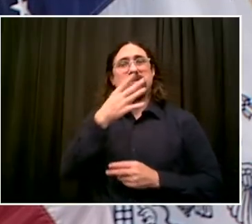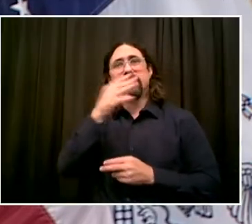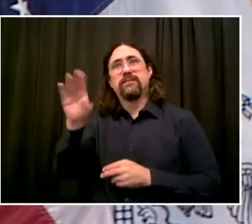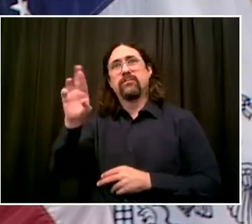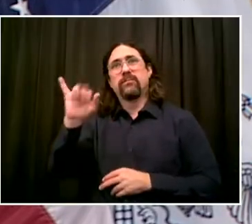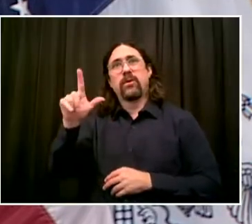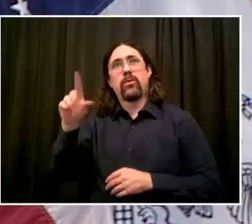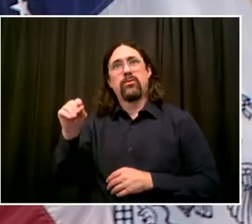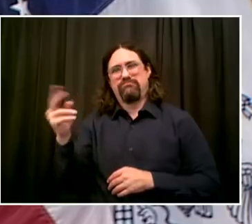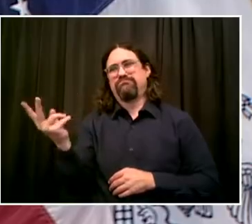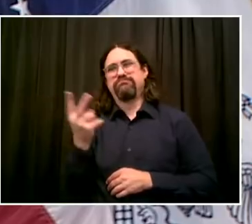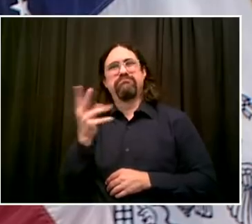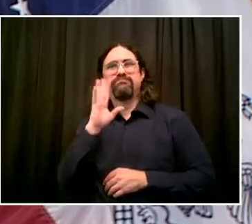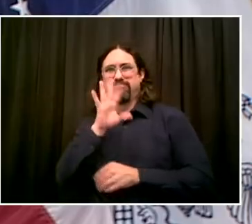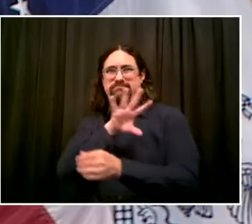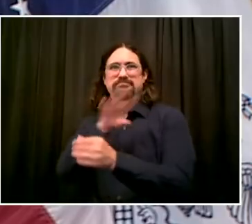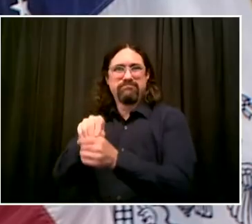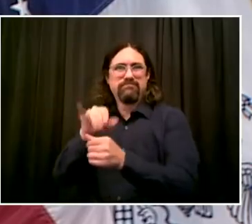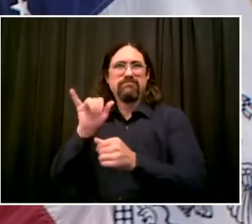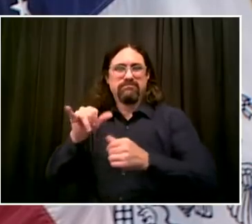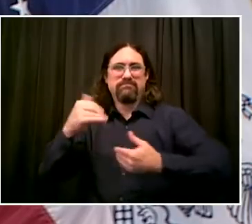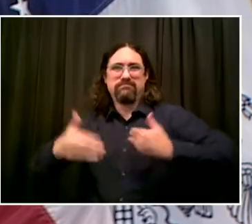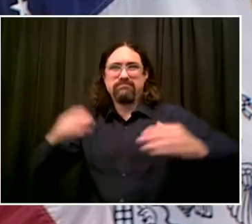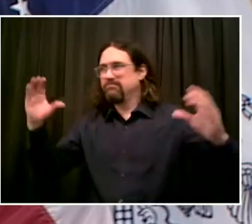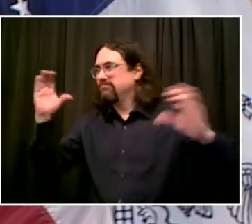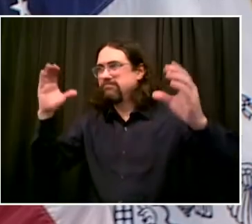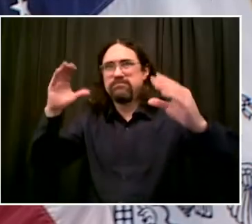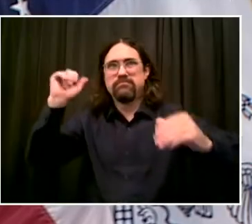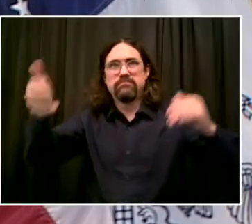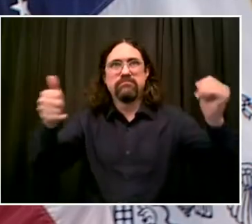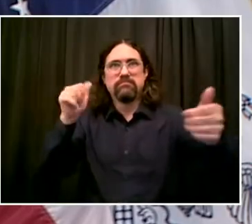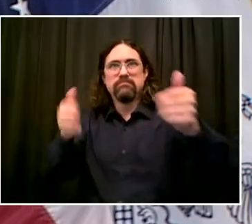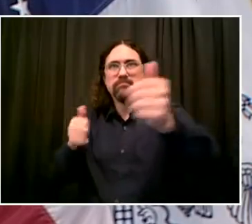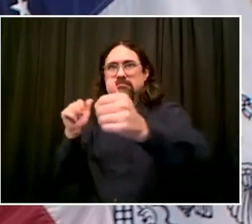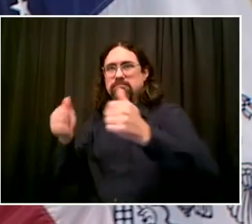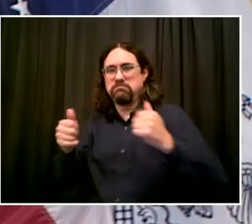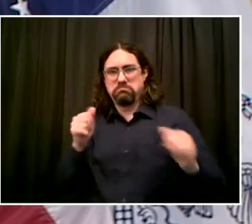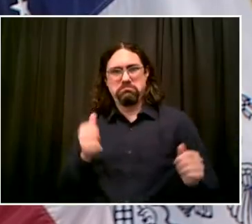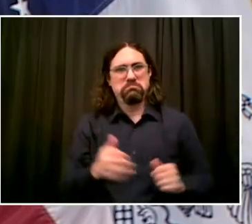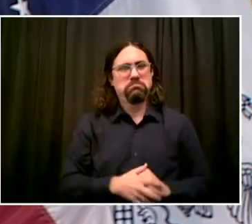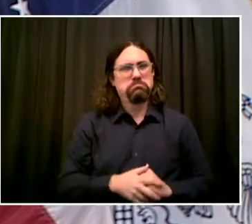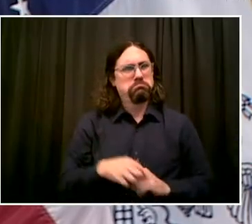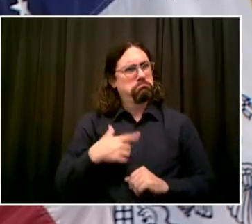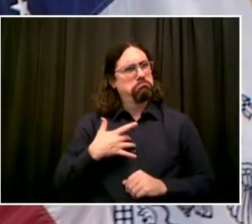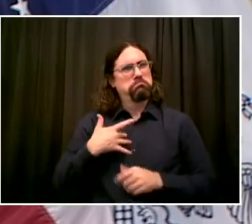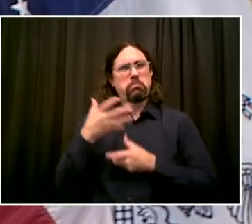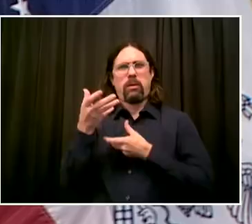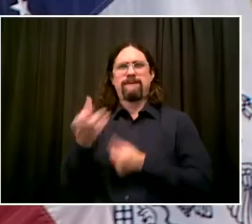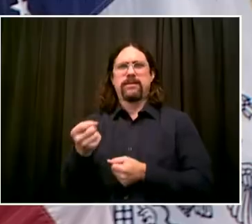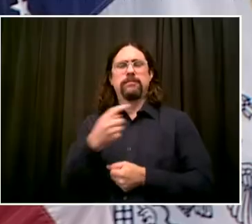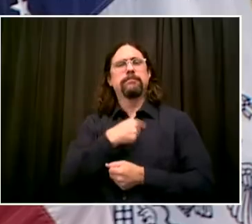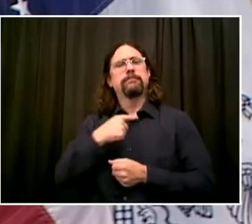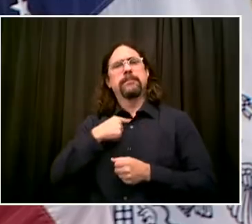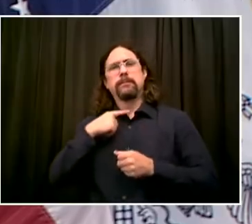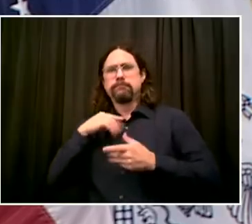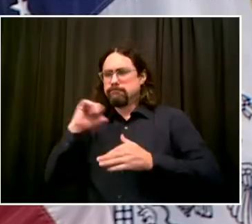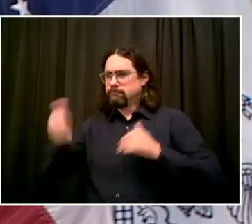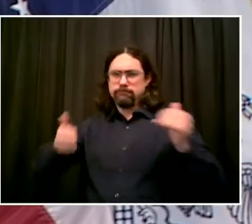FINDING, THE HERE CONVERTING THIS AND HAVING THIS FRIDAY.